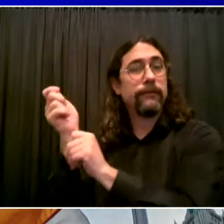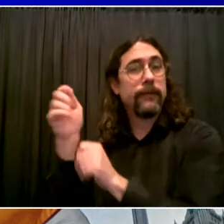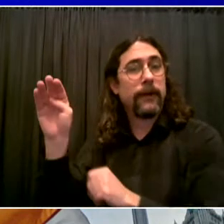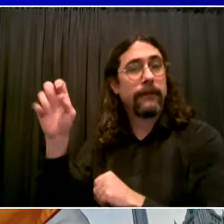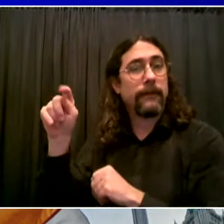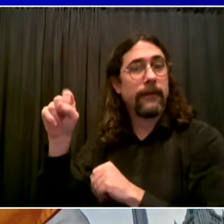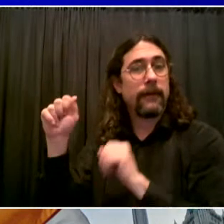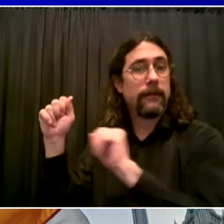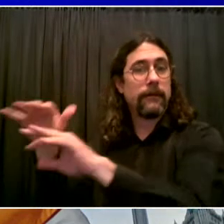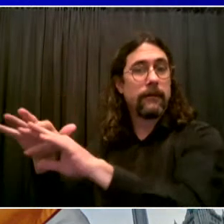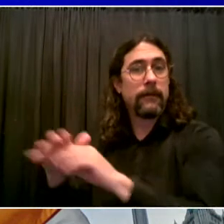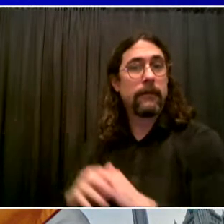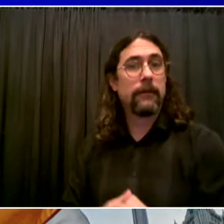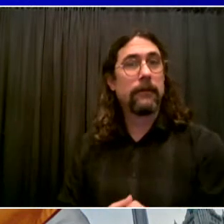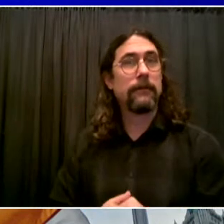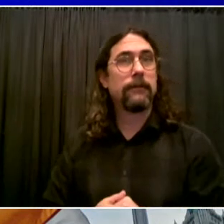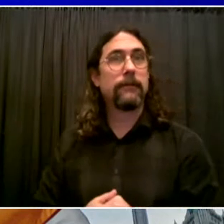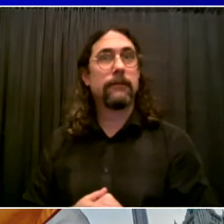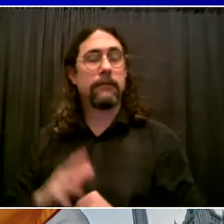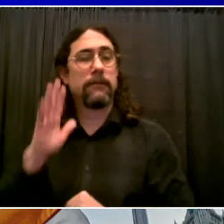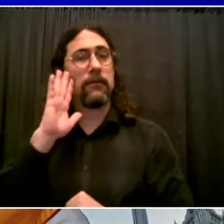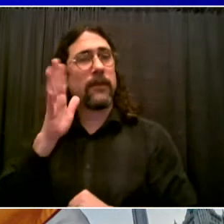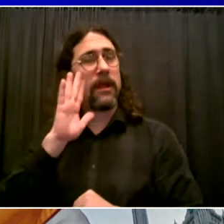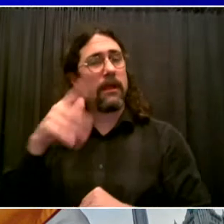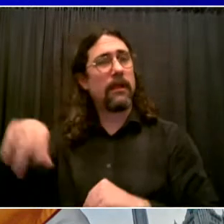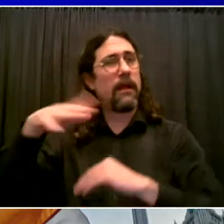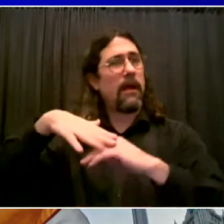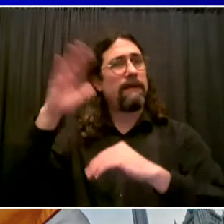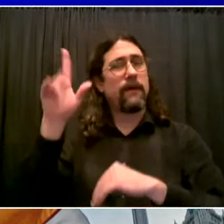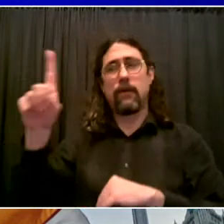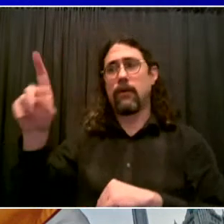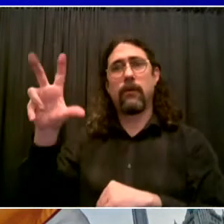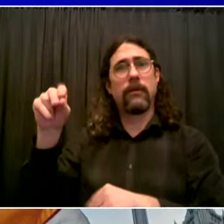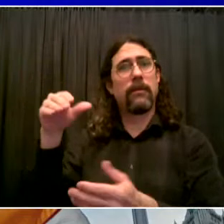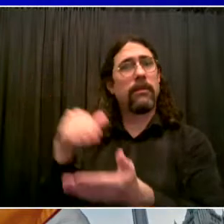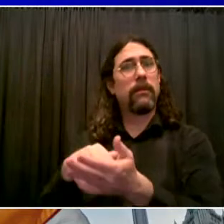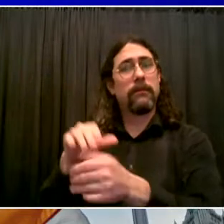AS OF TODAY JUST THE FOLKS WE KNOW ABOUT FOR SURE OVER HUNDRED 30,000 0